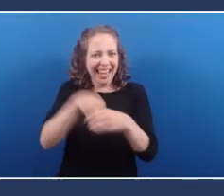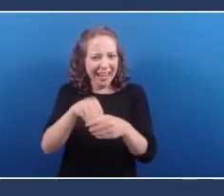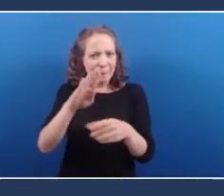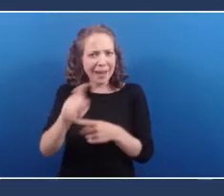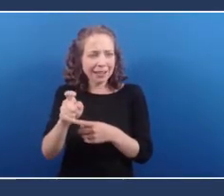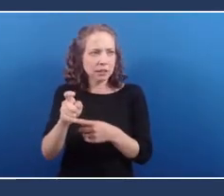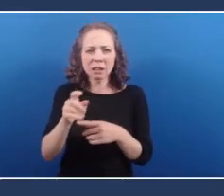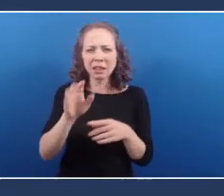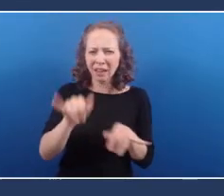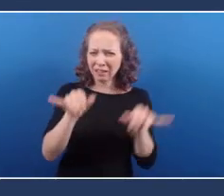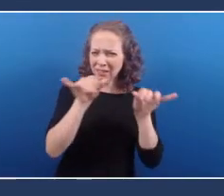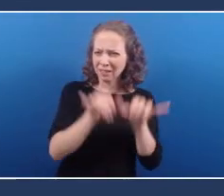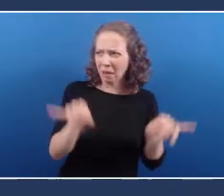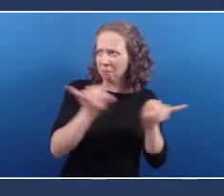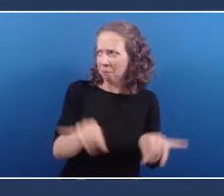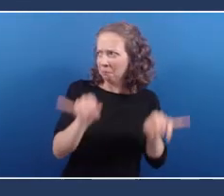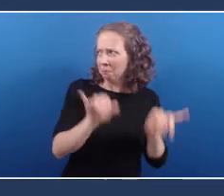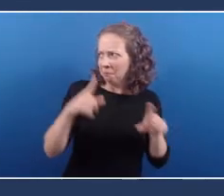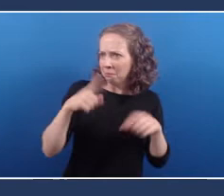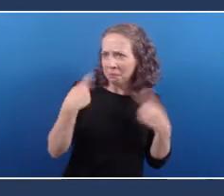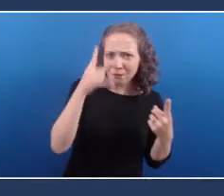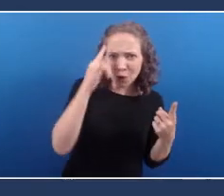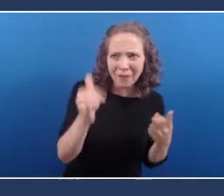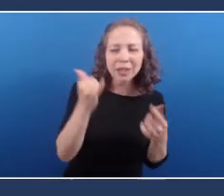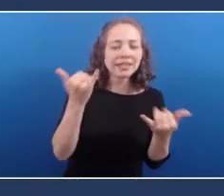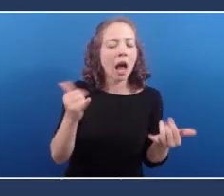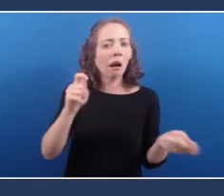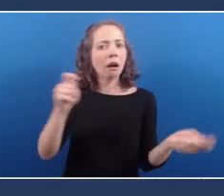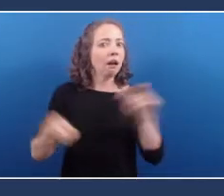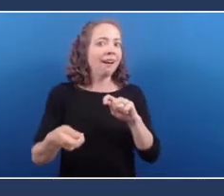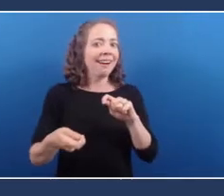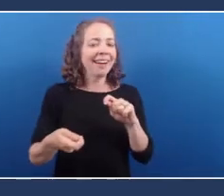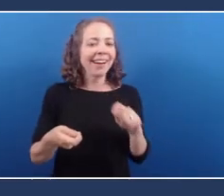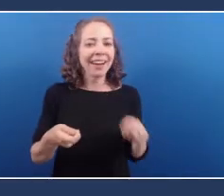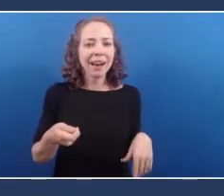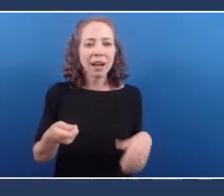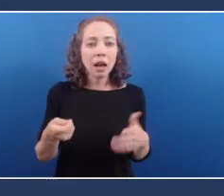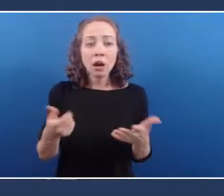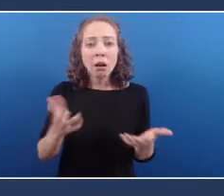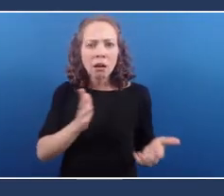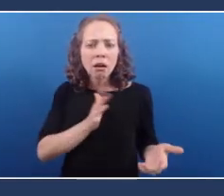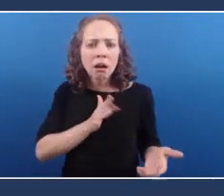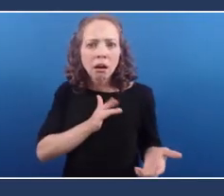And it began to win awards on its own. And everybody thought, yes. I don’t want to fight the clamshell anymore.